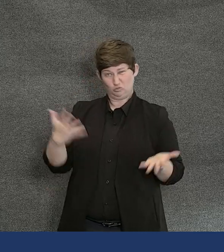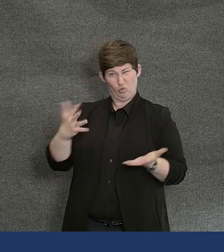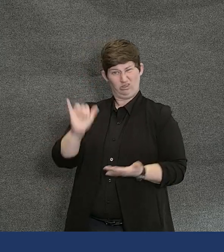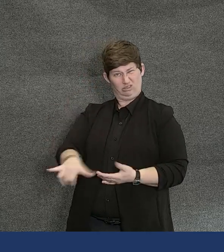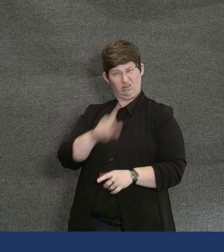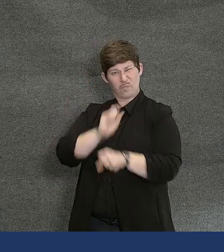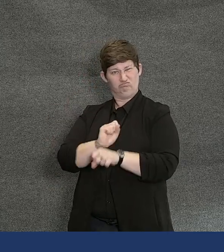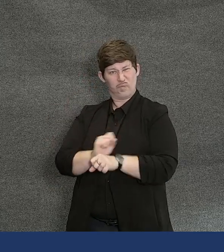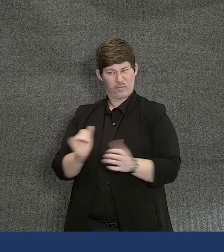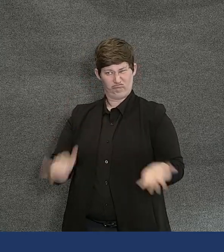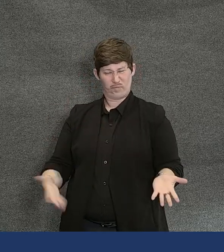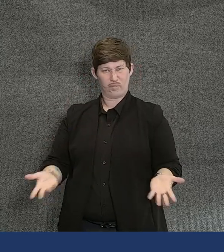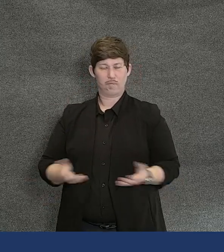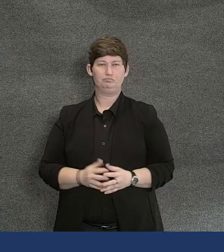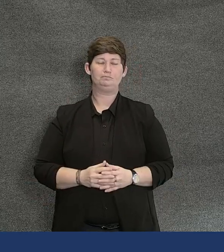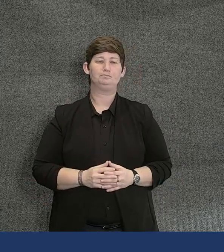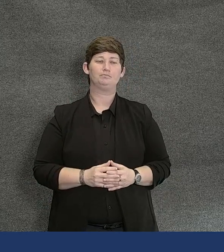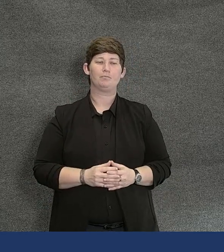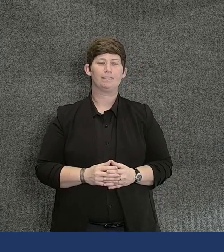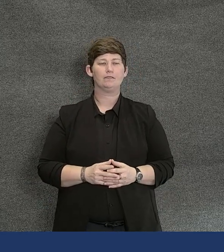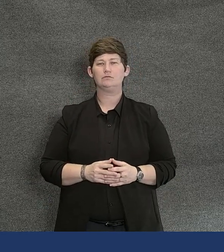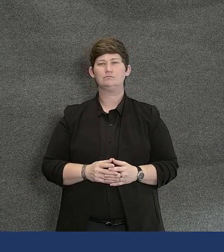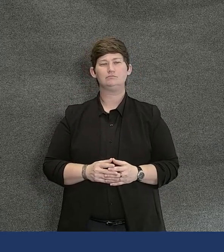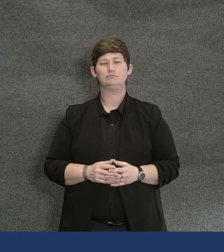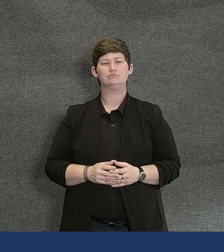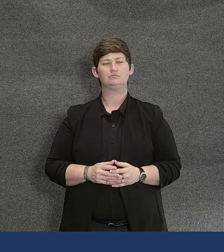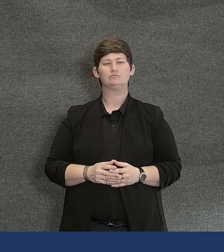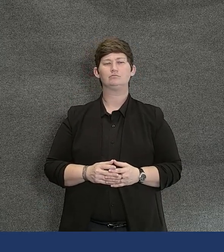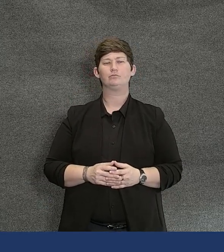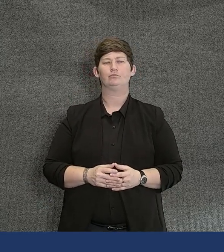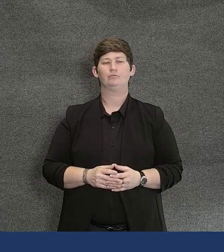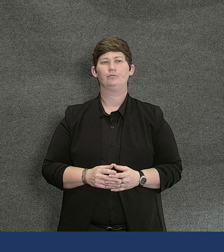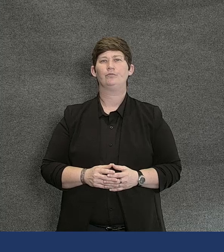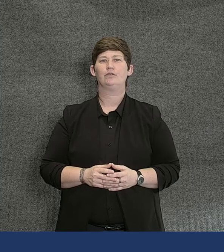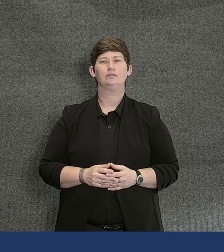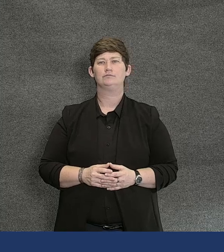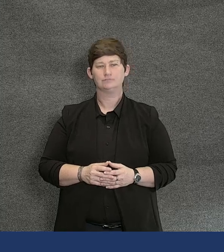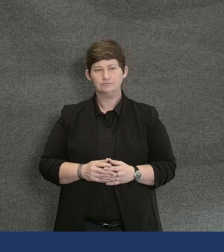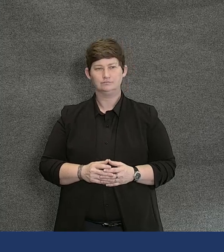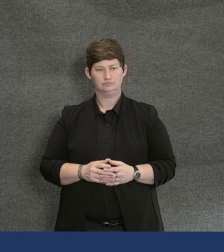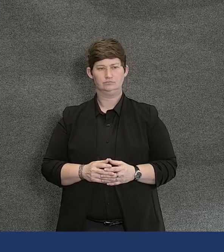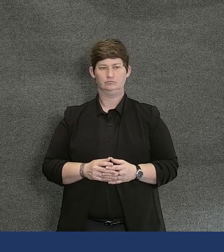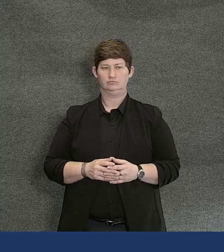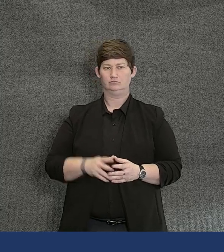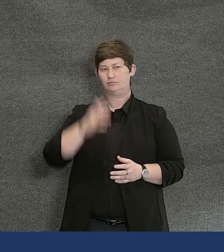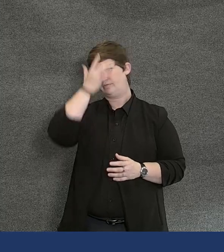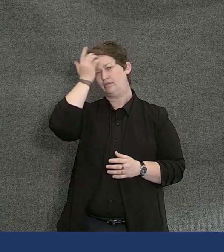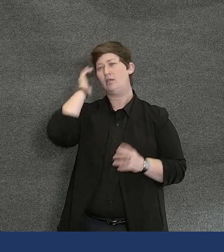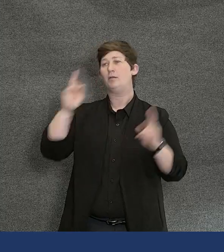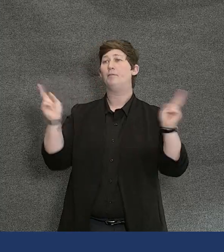And we should never sit idly by and allow that to happen again.